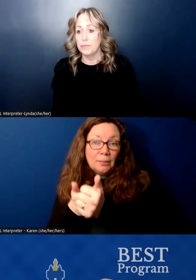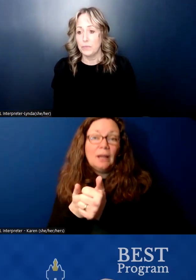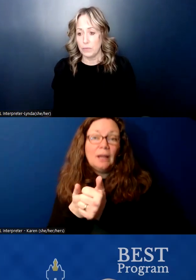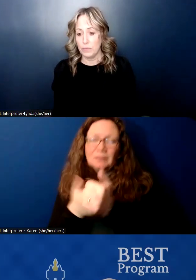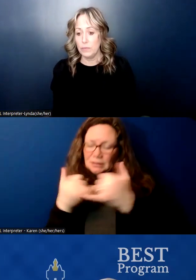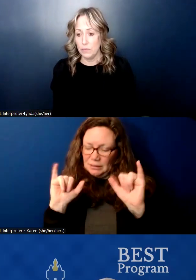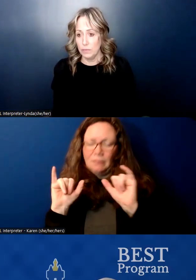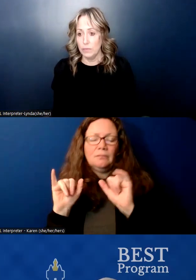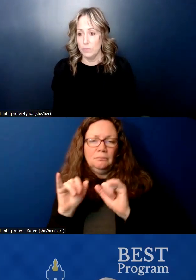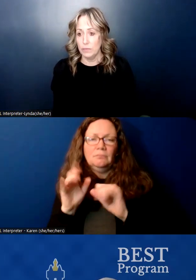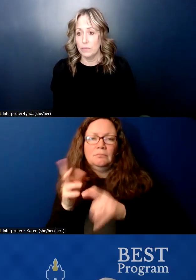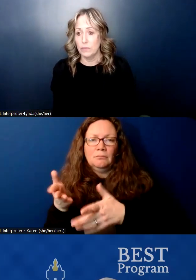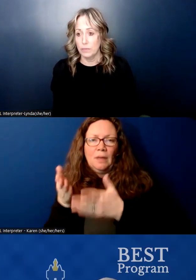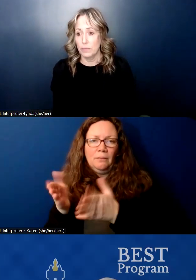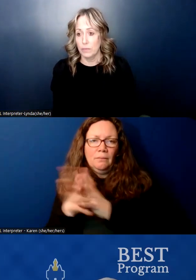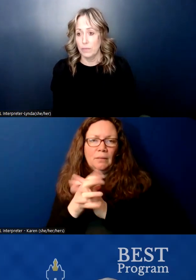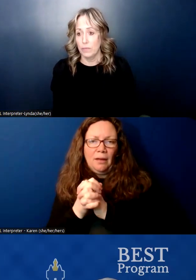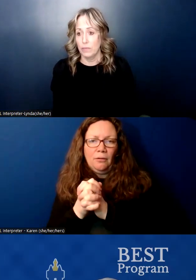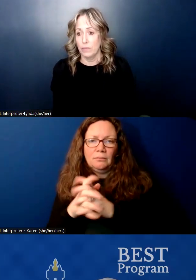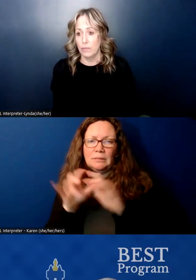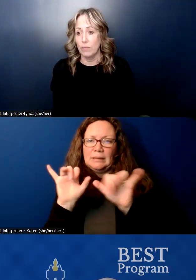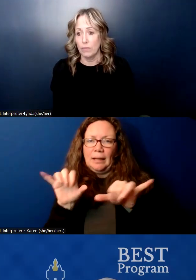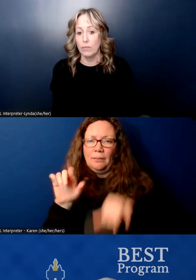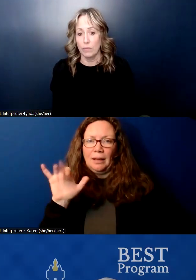So I'm going to go ahead and share my screen.